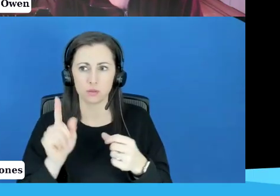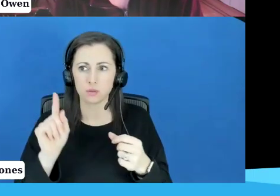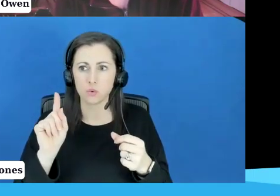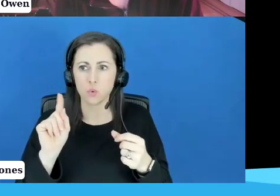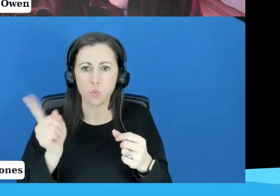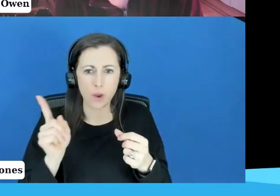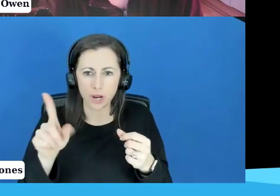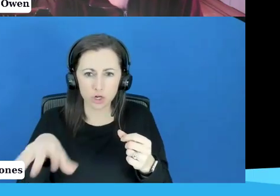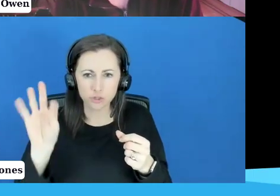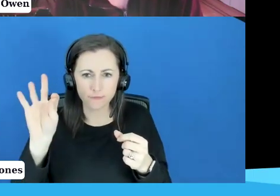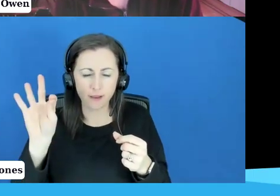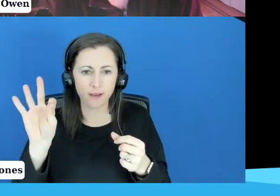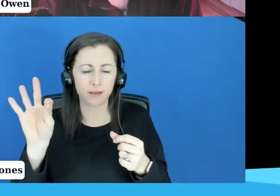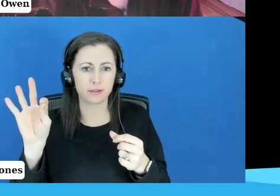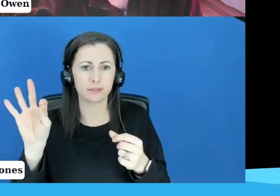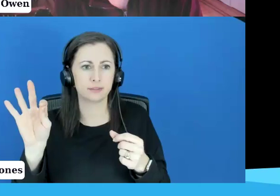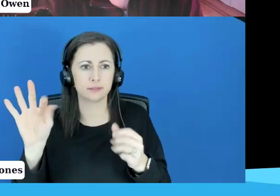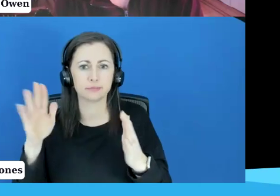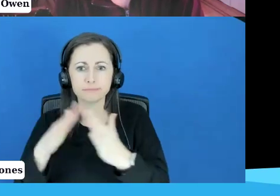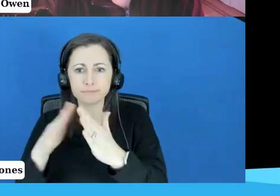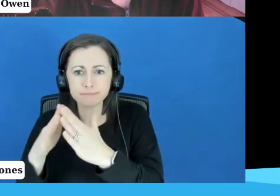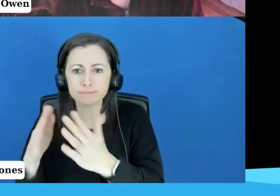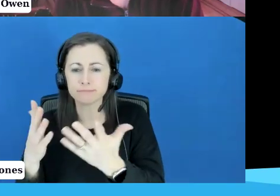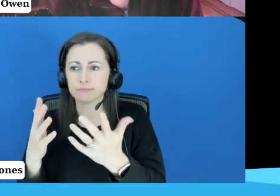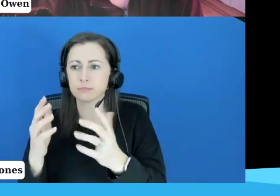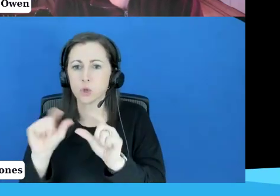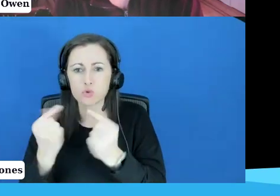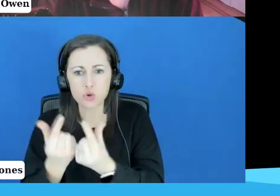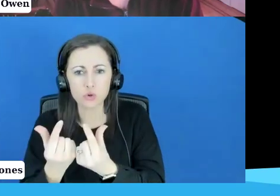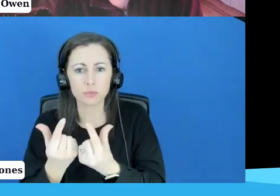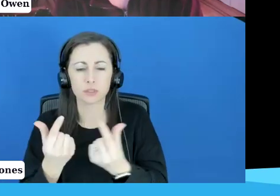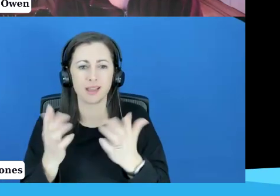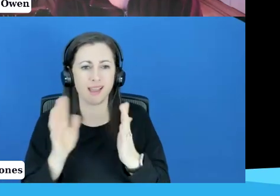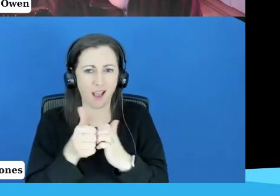go about finding these communities and these resources?